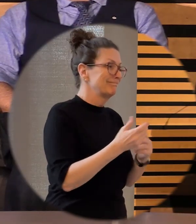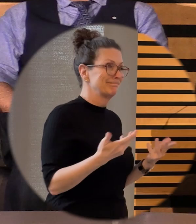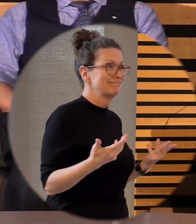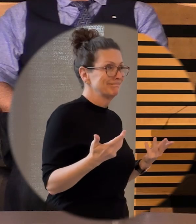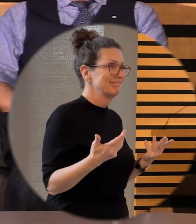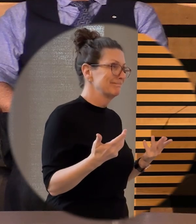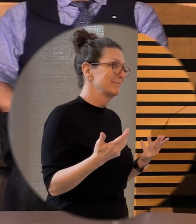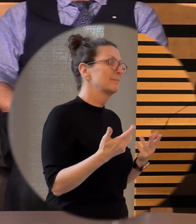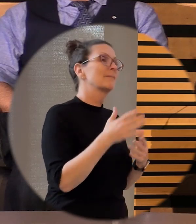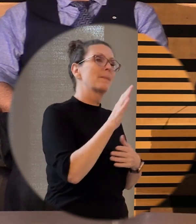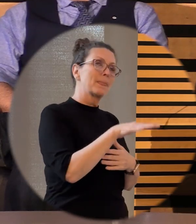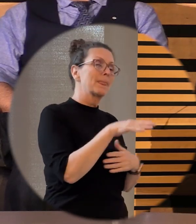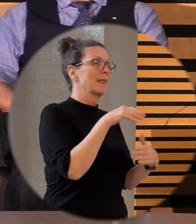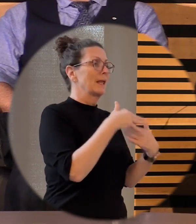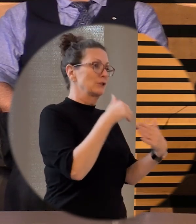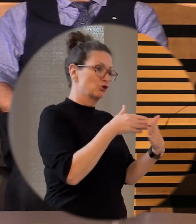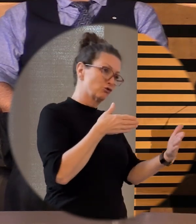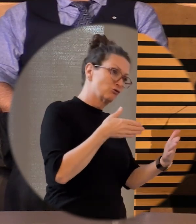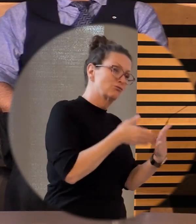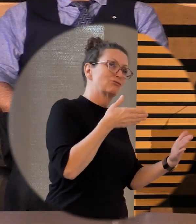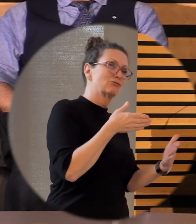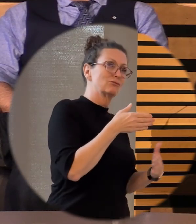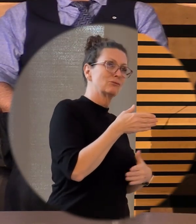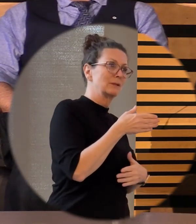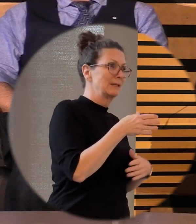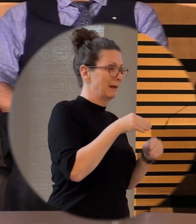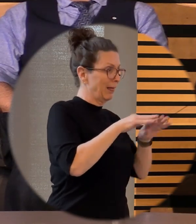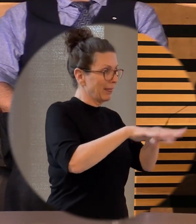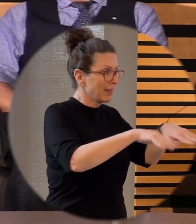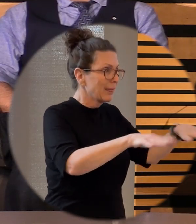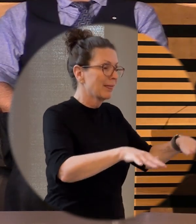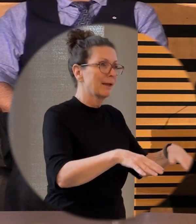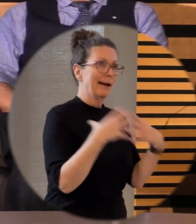situation and and and again the anti-indigenous racism you know permeates through all systems as